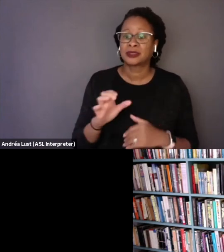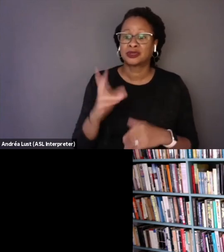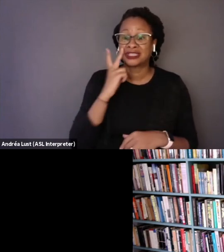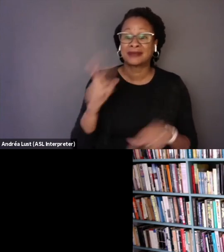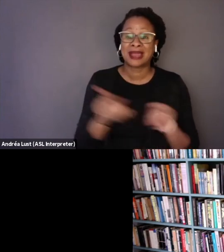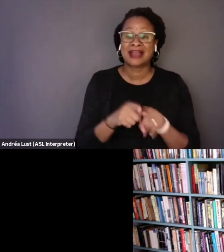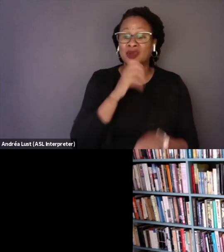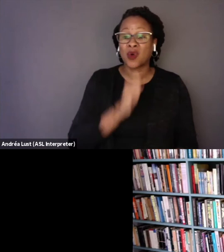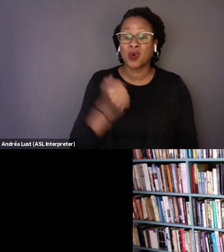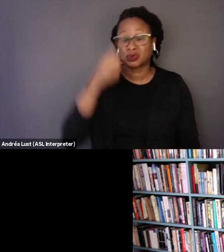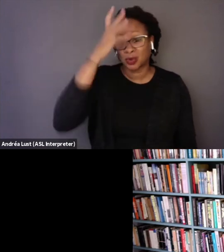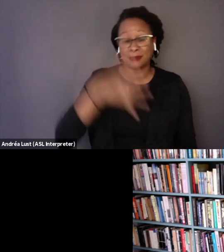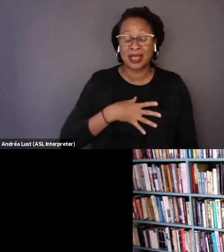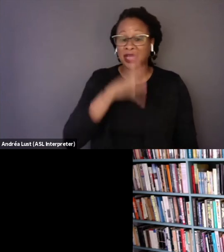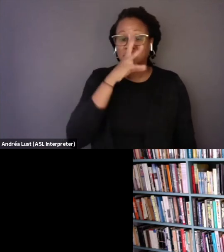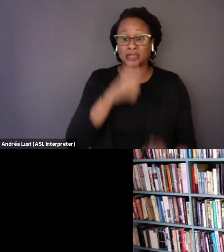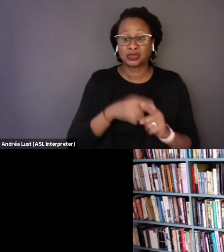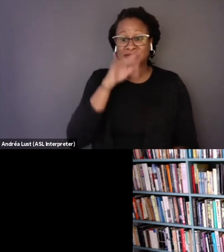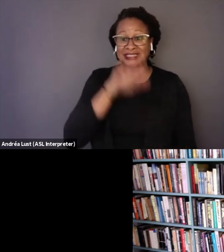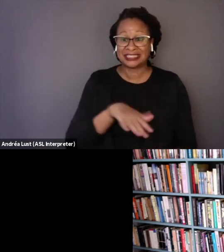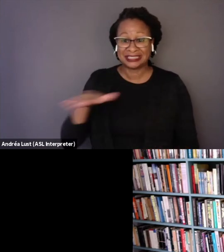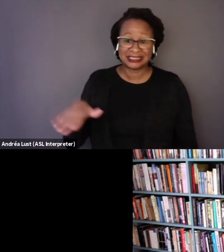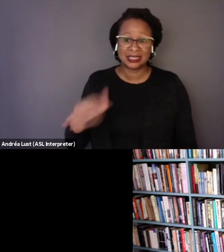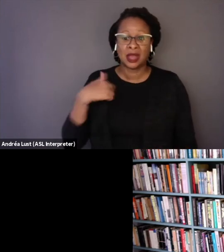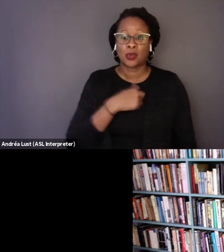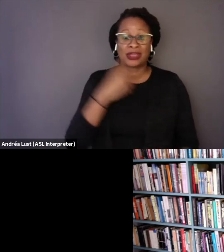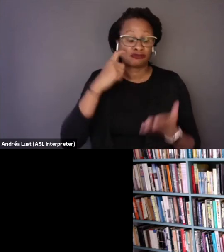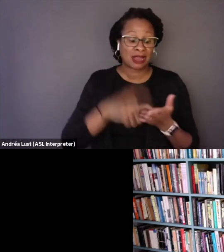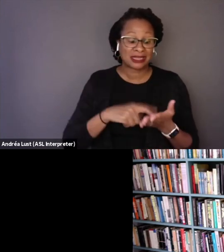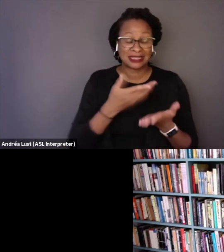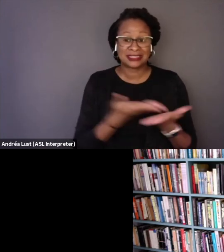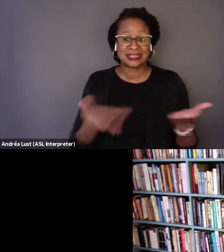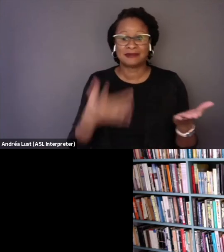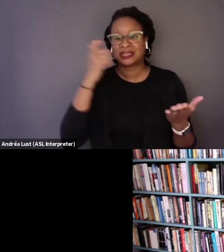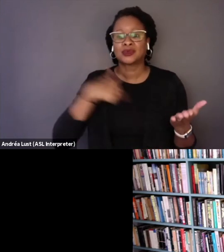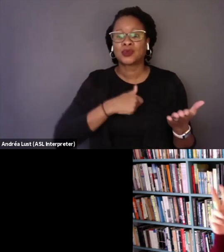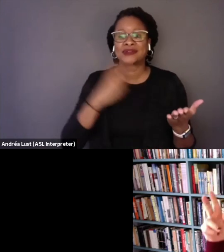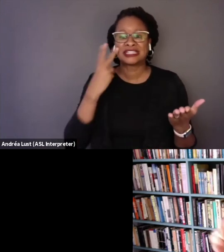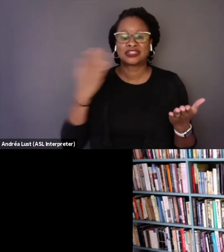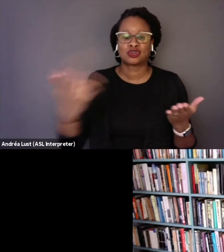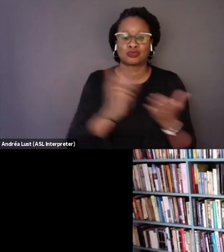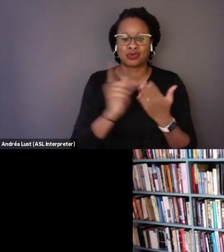"We recognize this stuff because we've seen your show," Those are his children.